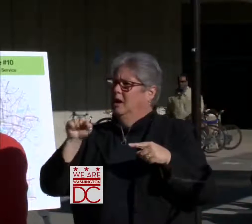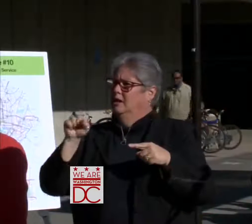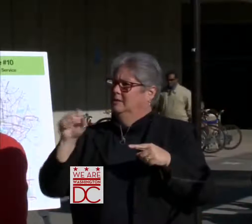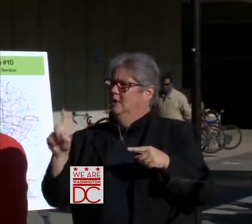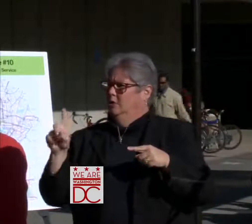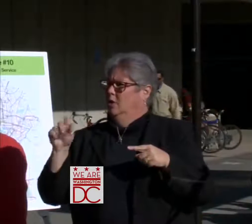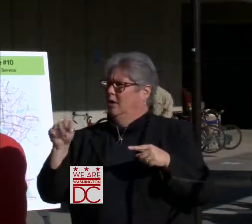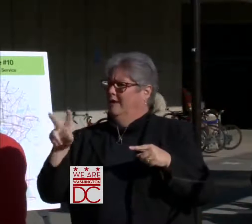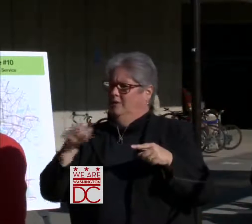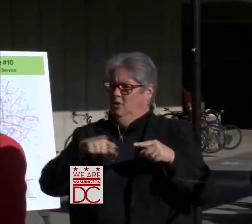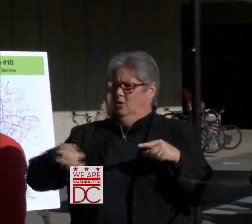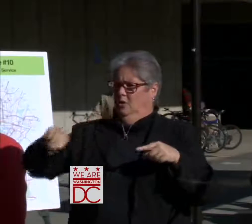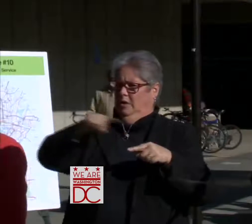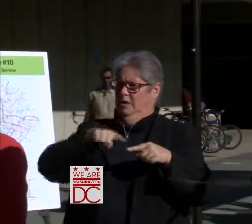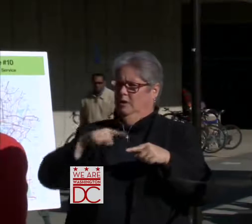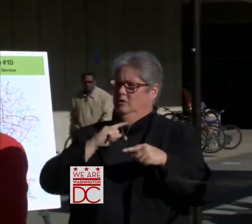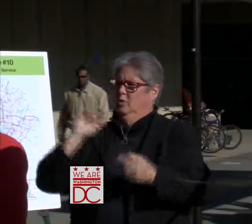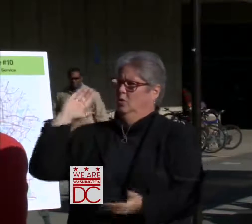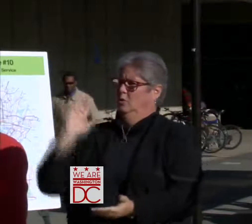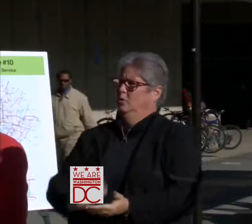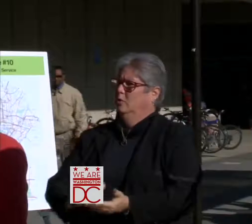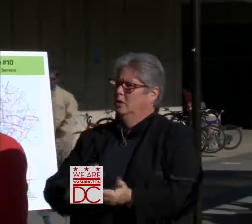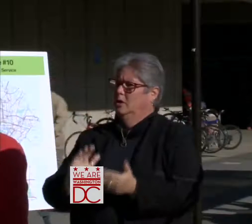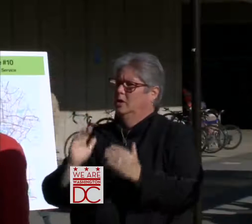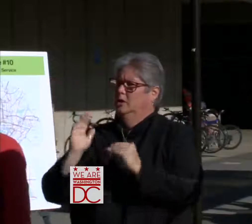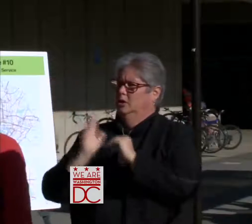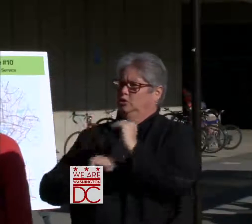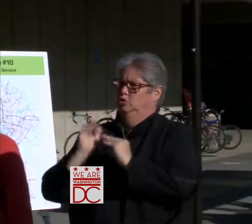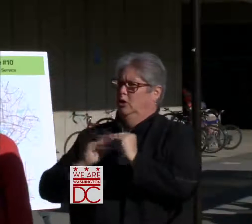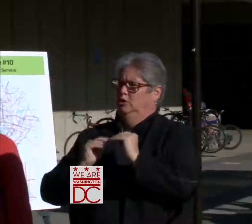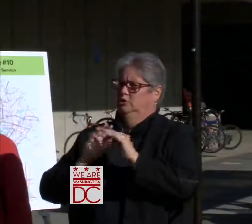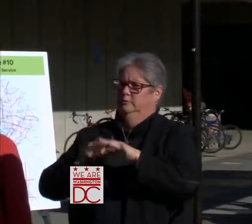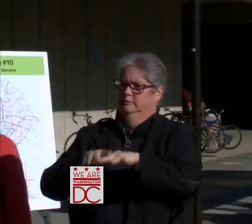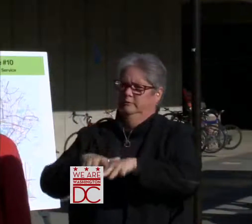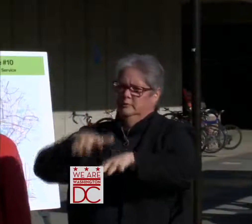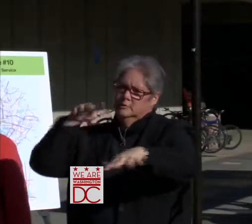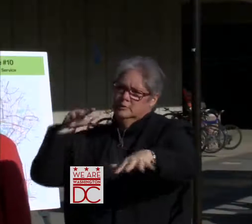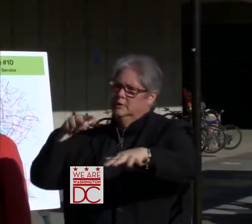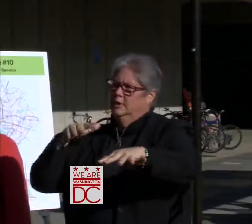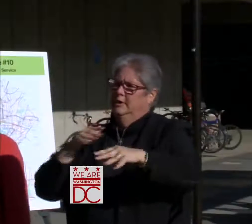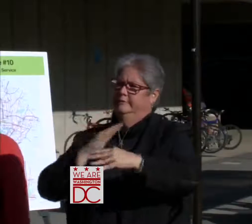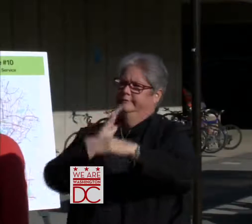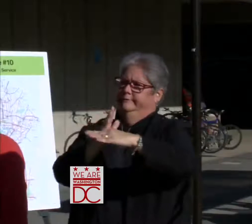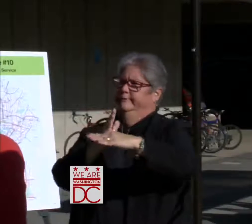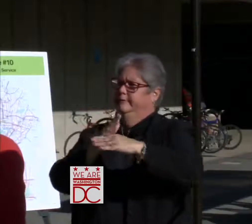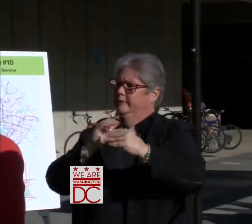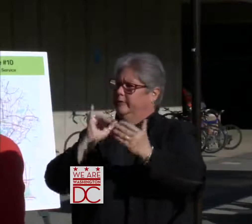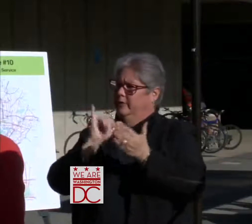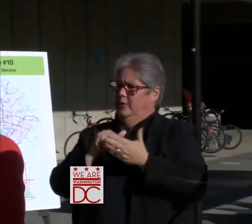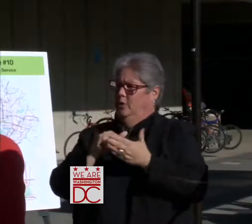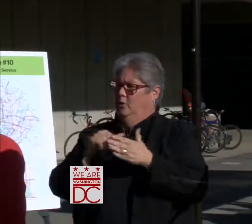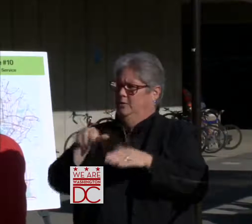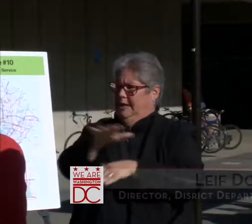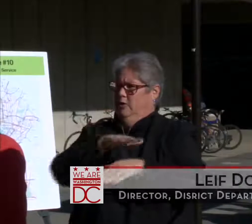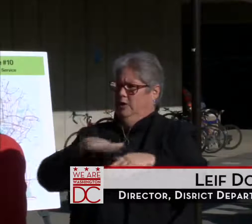AVENUE IN AN EFFORT TO ELIMINATE CONSTRUCTION-RELATED INTERFERENCE AND DISRUPTION IN THOSE AREAS.